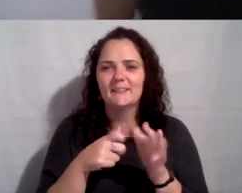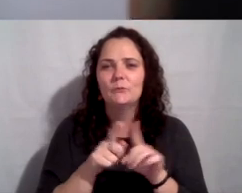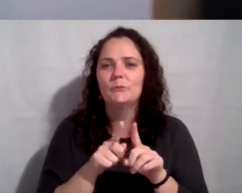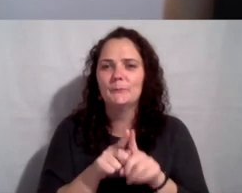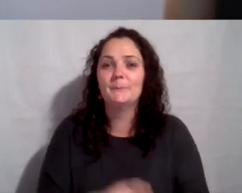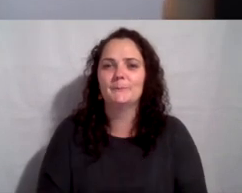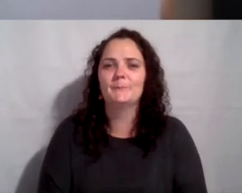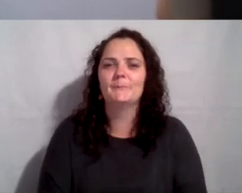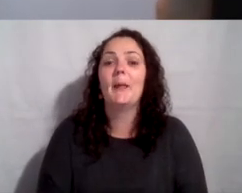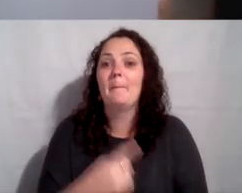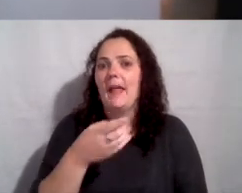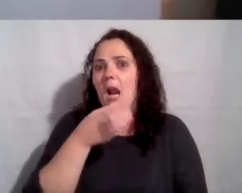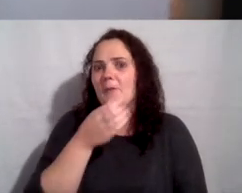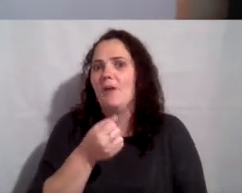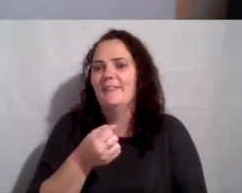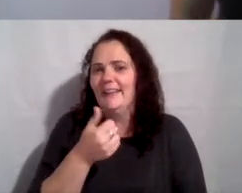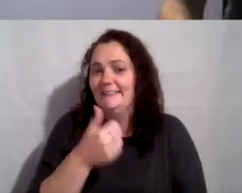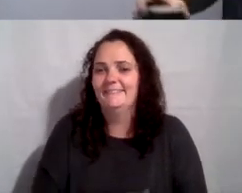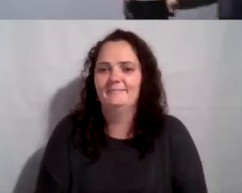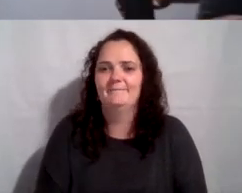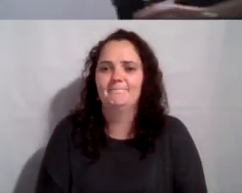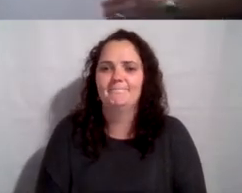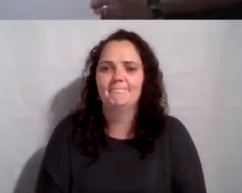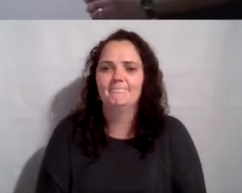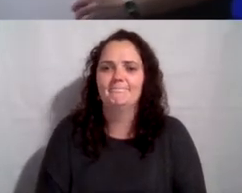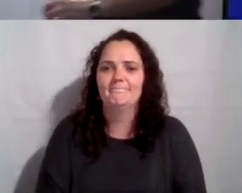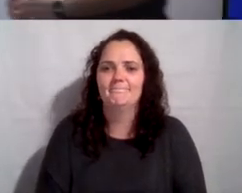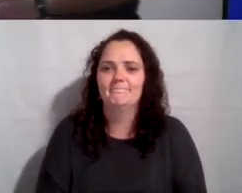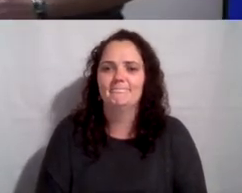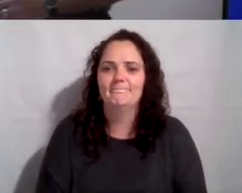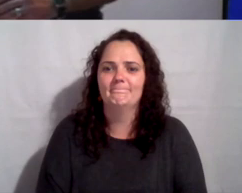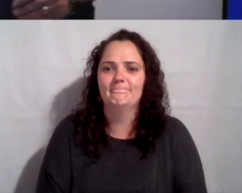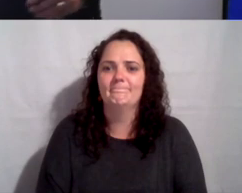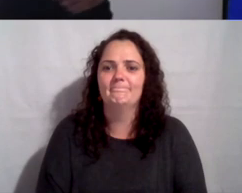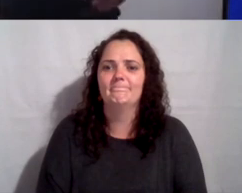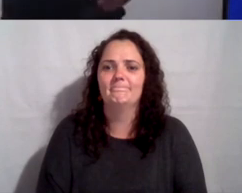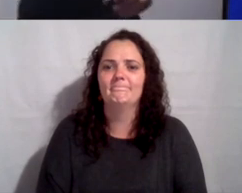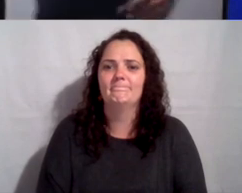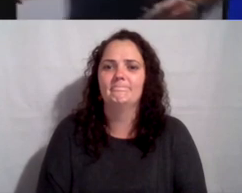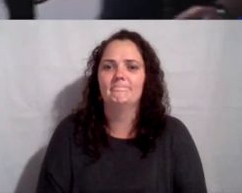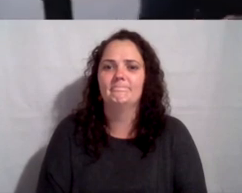too and also I'm gonna have a sip of coffee. Okay is everybody ready to go? You guys ready to go? Okay they're gonna hit their first pose,